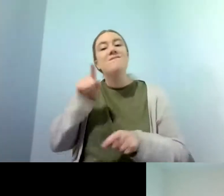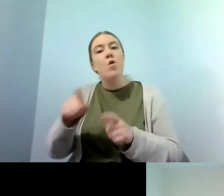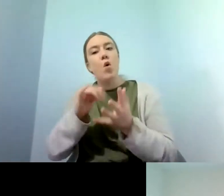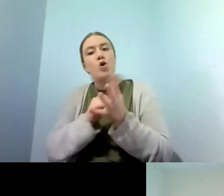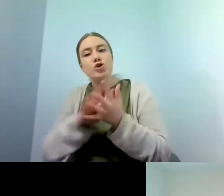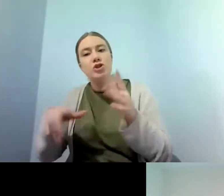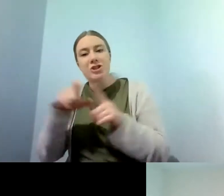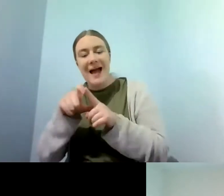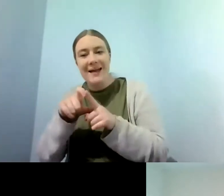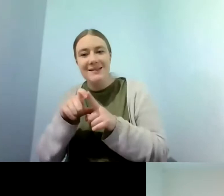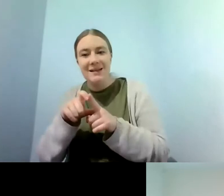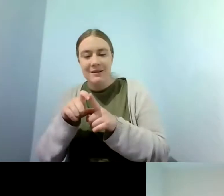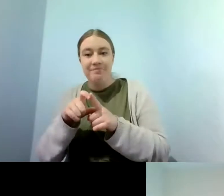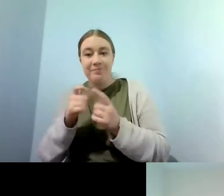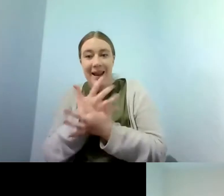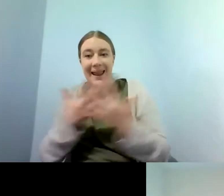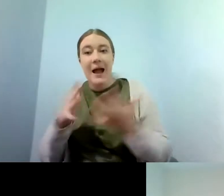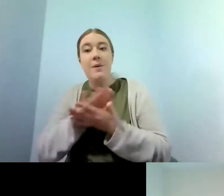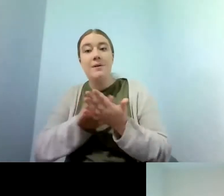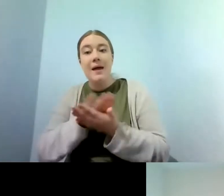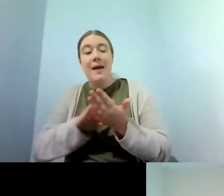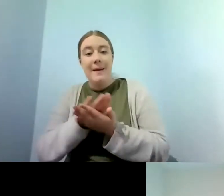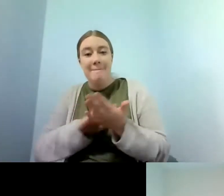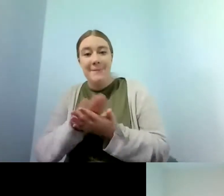a clicker counter for when you get hundreds going past at once and it's too many to count